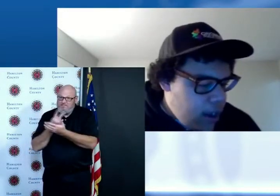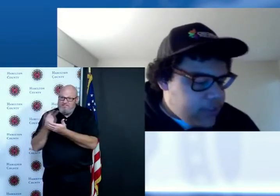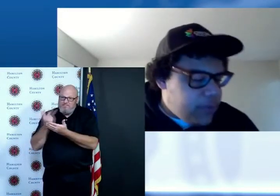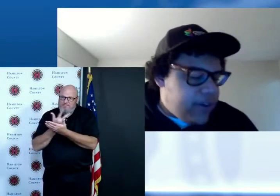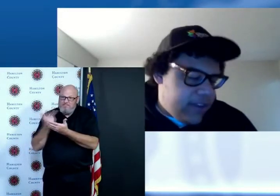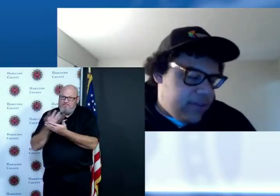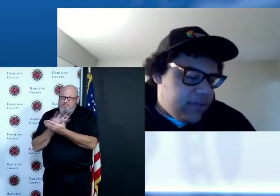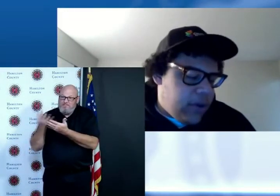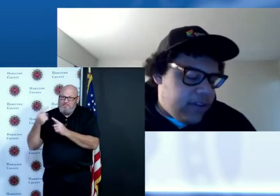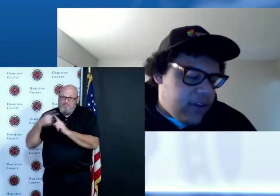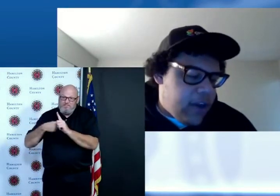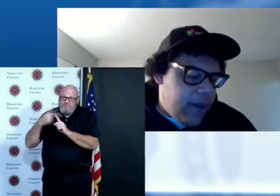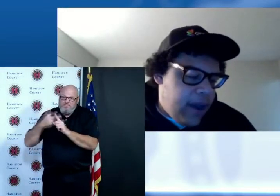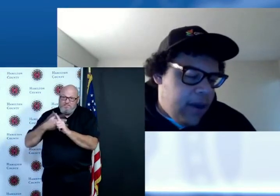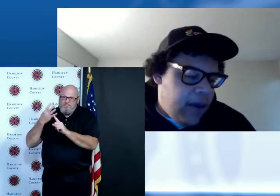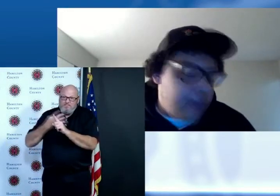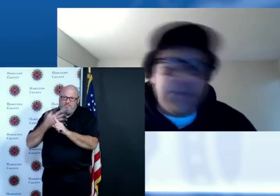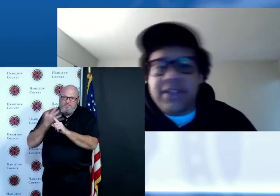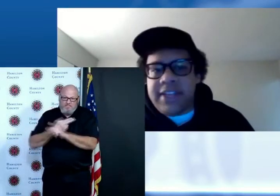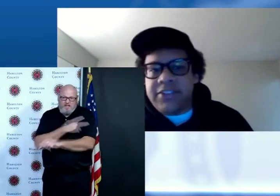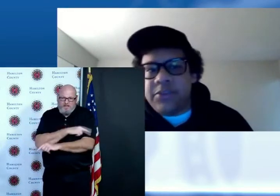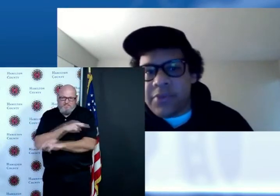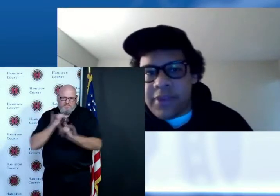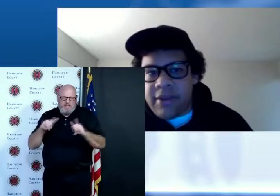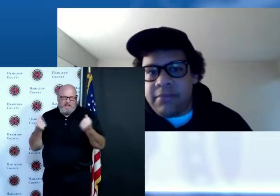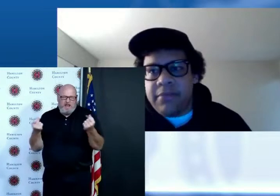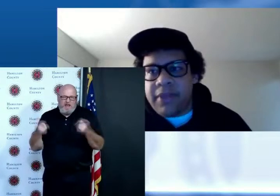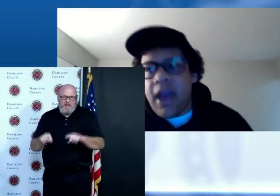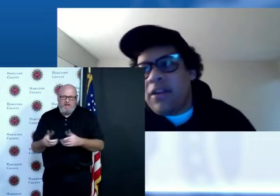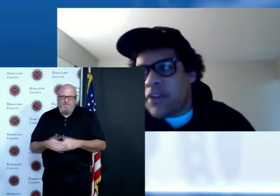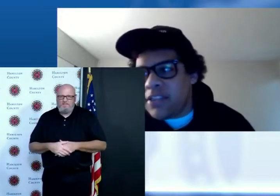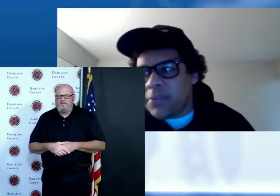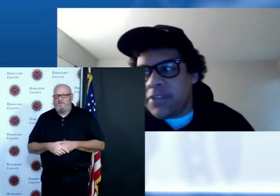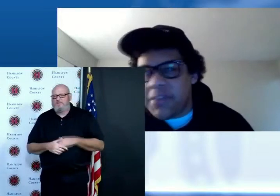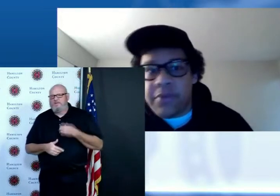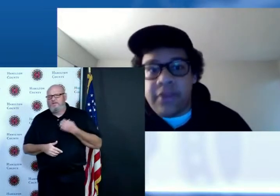also one wanted to talk about how hospitalizations within the county's hospitals and within the